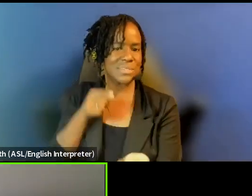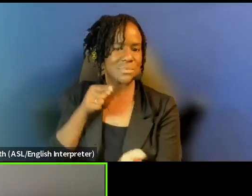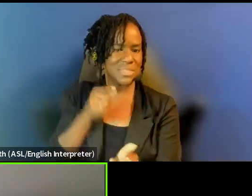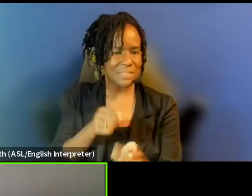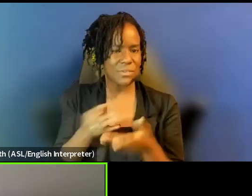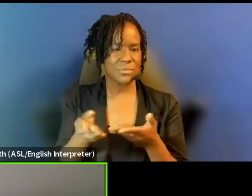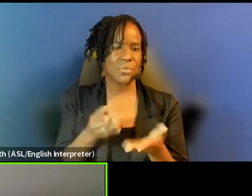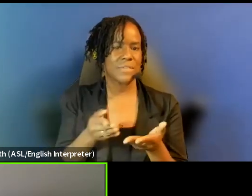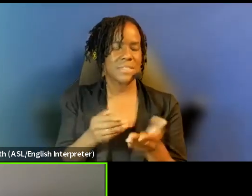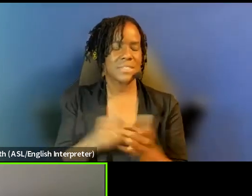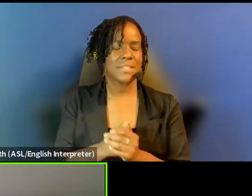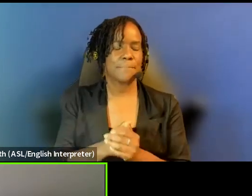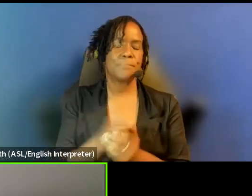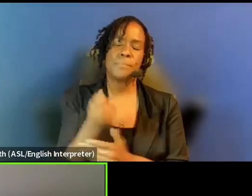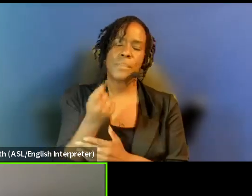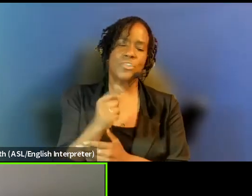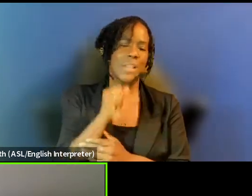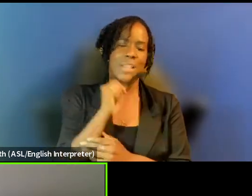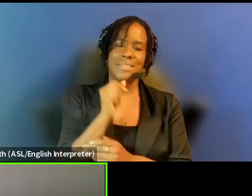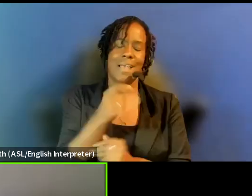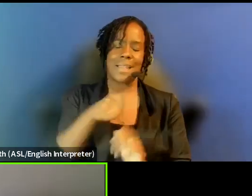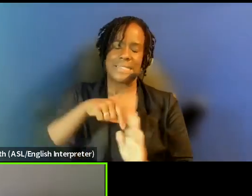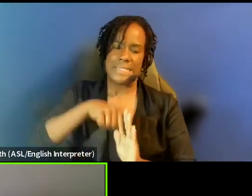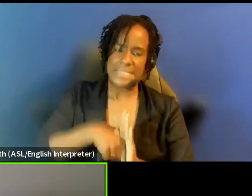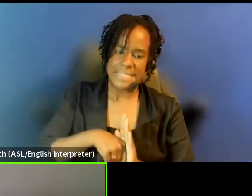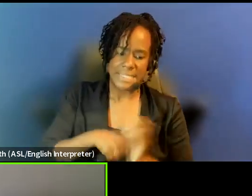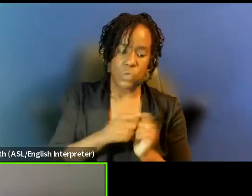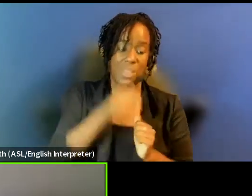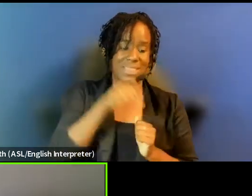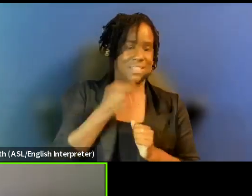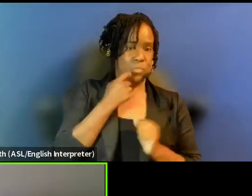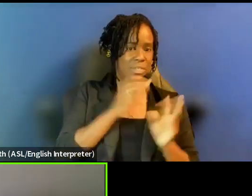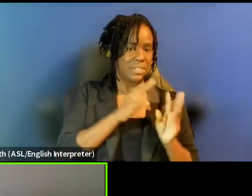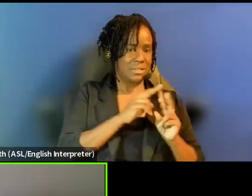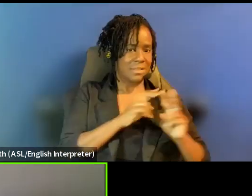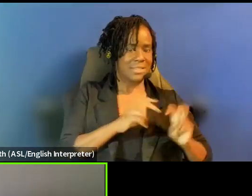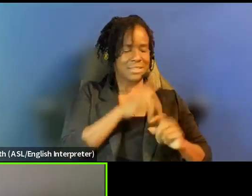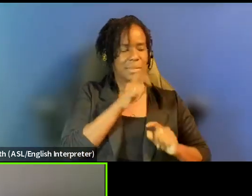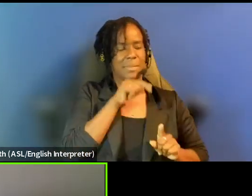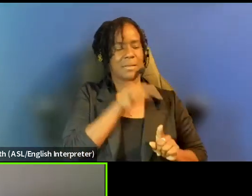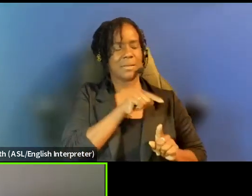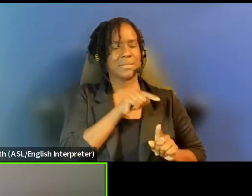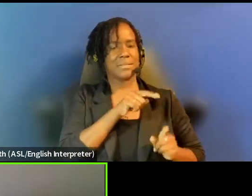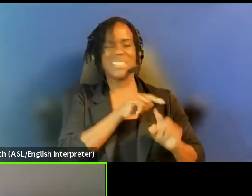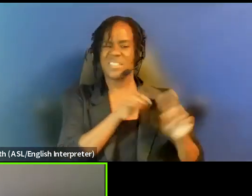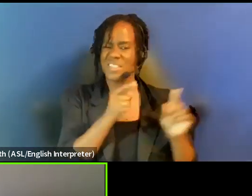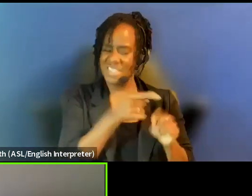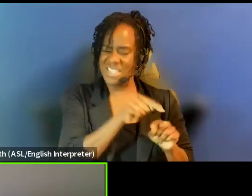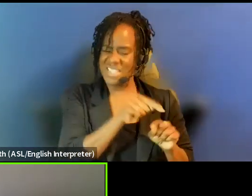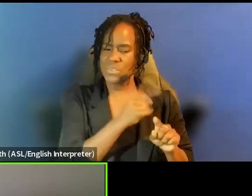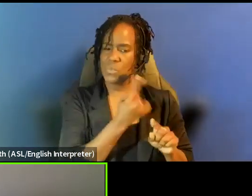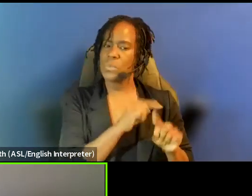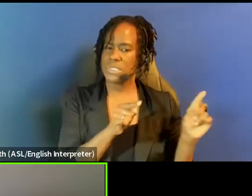and families with the experience with specific services. Having focus groups, interviews, surveys. To really understand what the experience is with